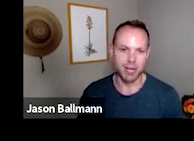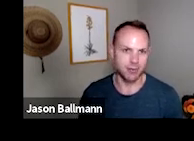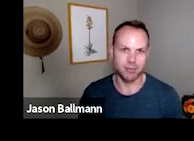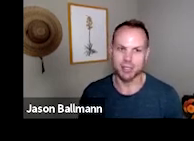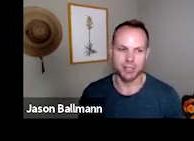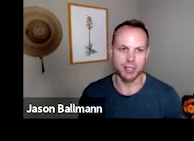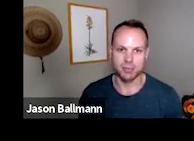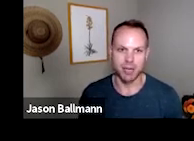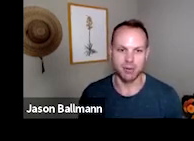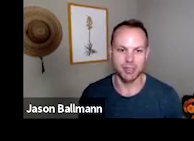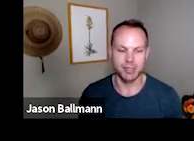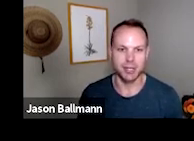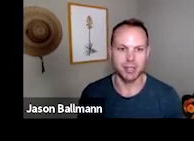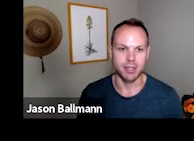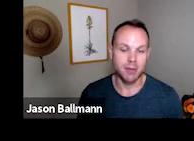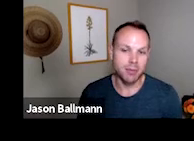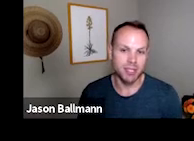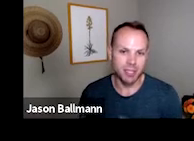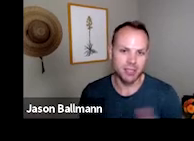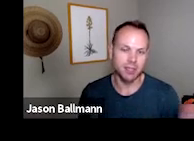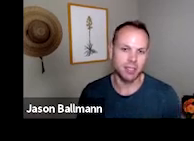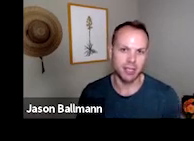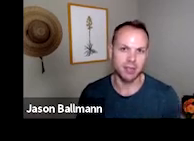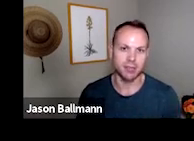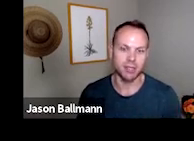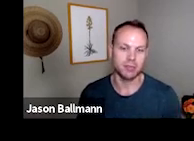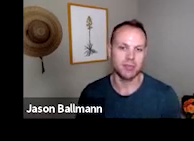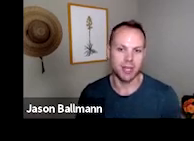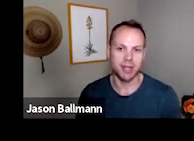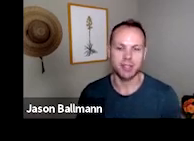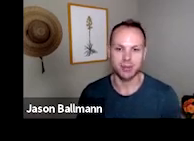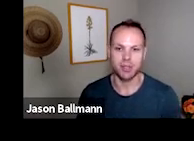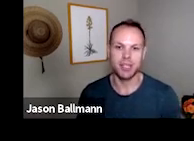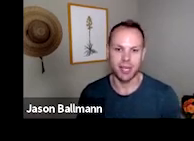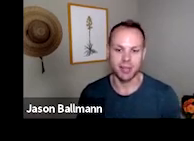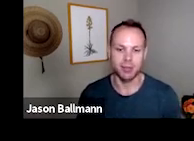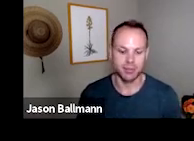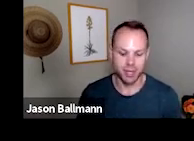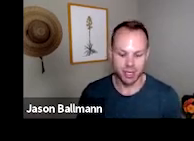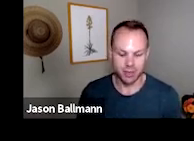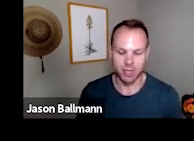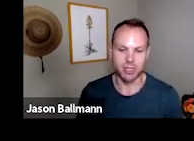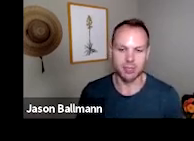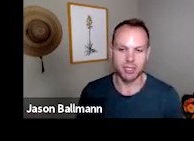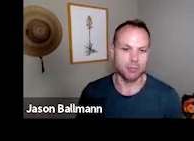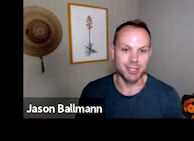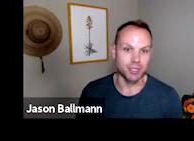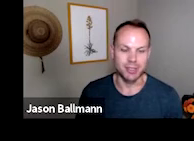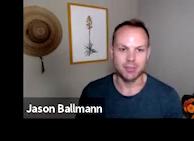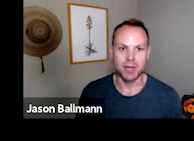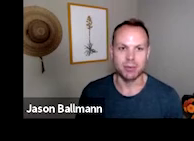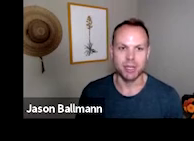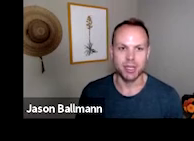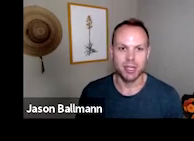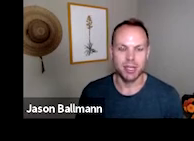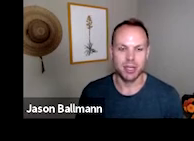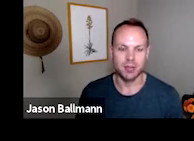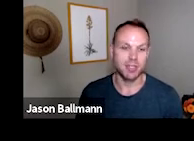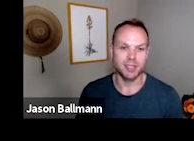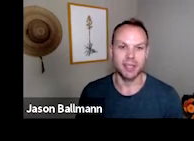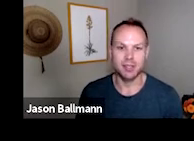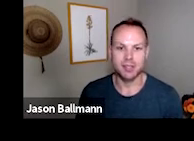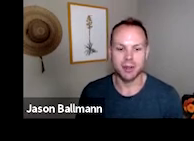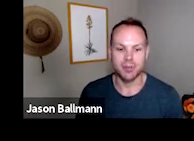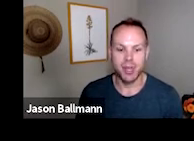Jason Ballmann: And messaging is designed to be parallel across all platforms to make it easy for not trying to put on different messages on each platform necessarily they may be a little different to tailor them in terms of size or length but.